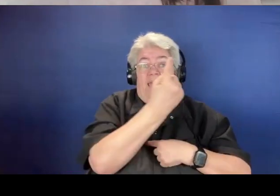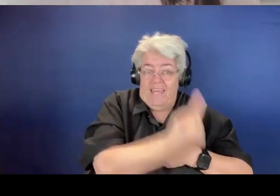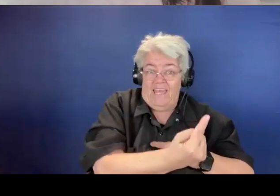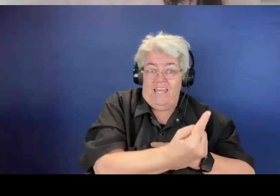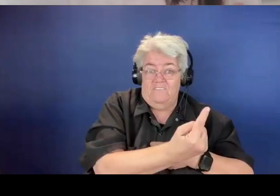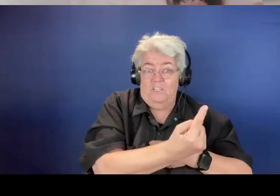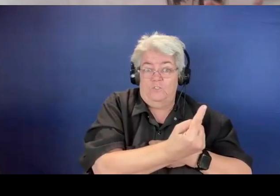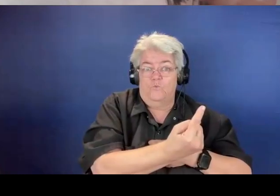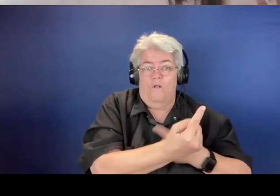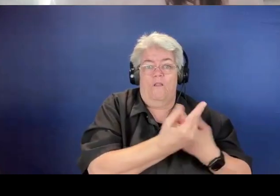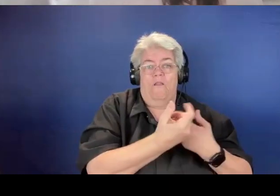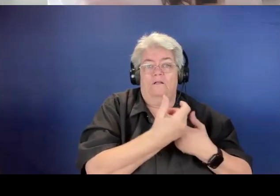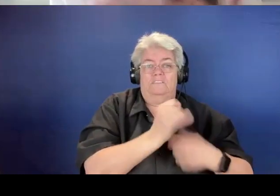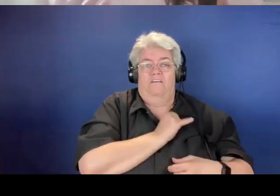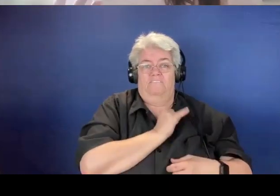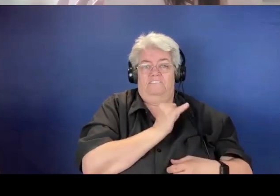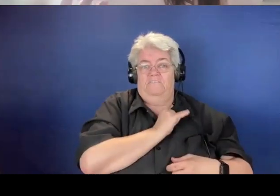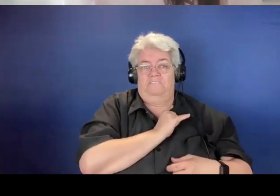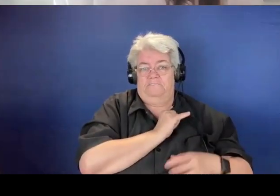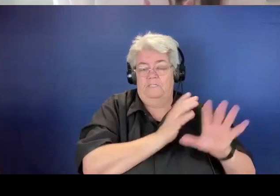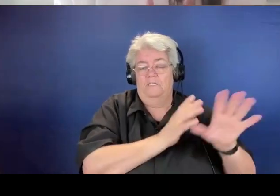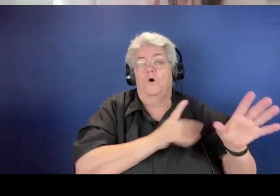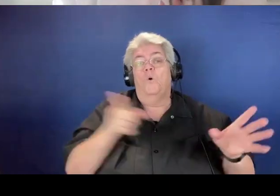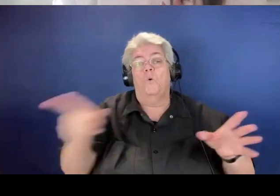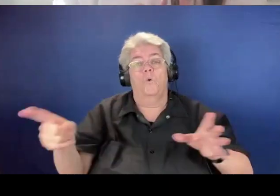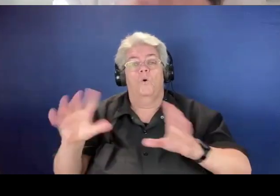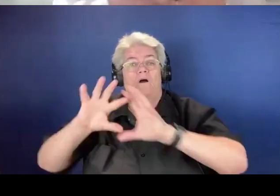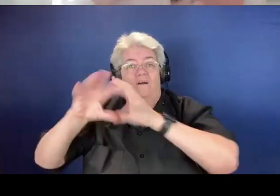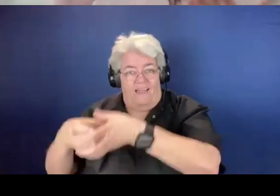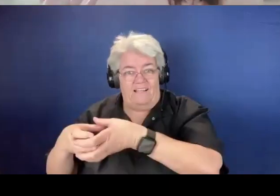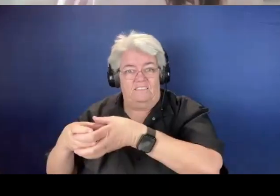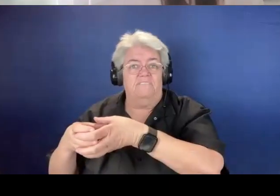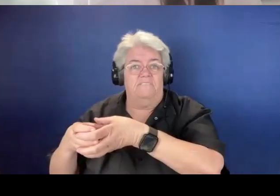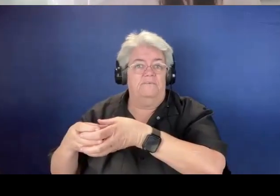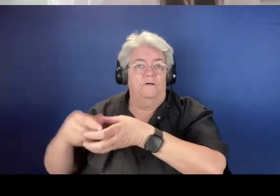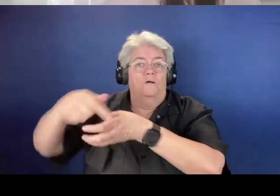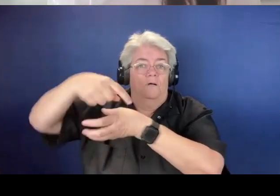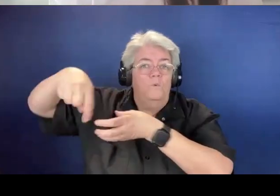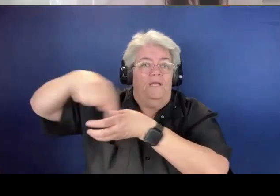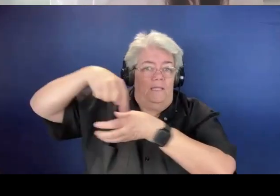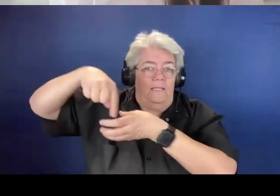collectivist society or culture might want the extended family to be included